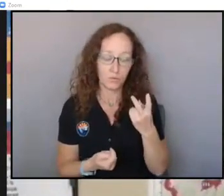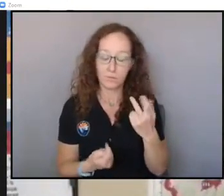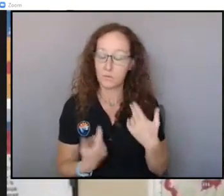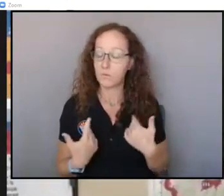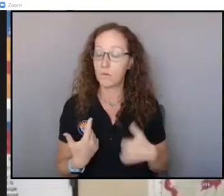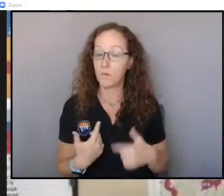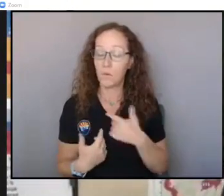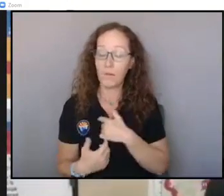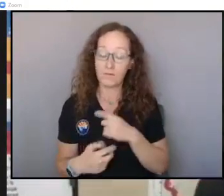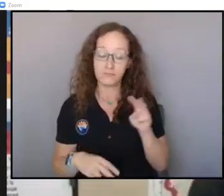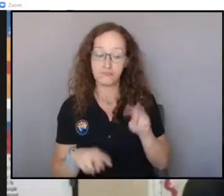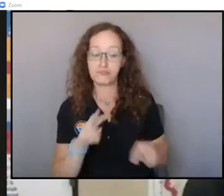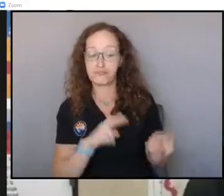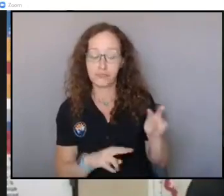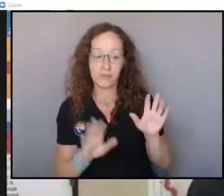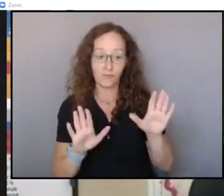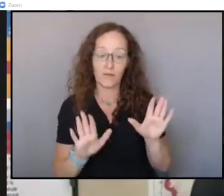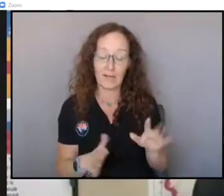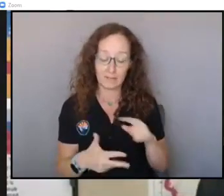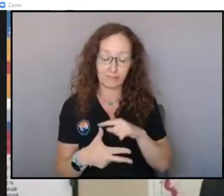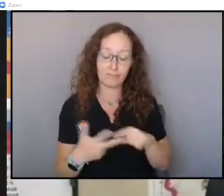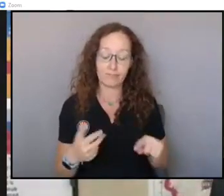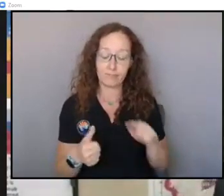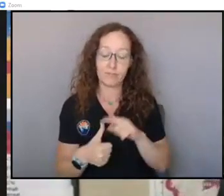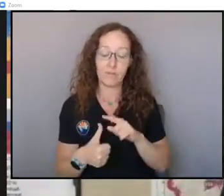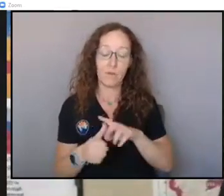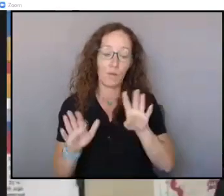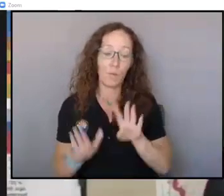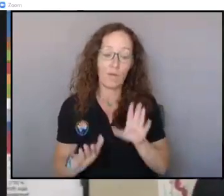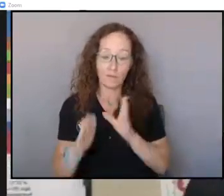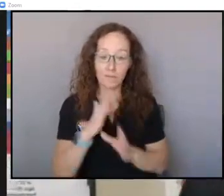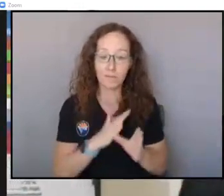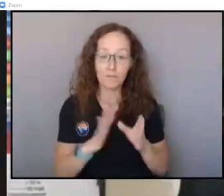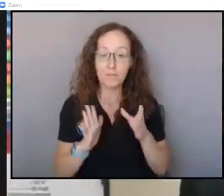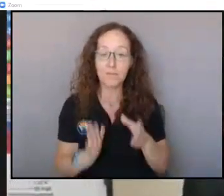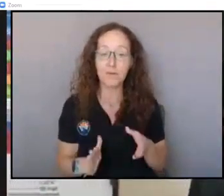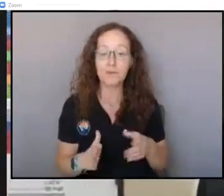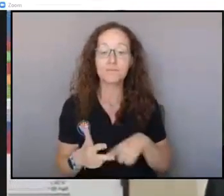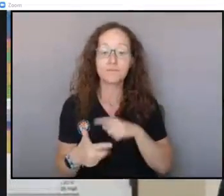FROM STEVE WITH FIRE BEHAVIOR, IS OUR FIREFIGHTERS HAVE BEEN ABLE TO KEEP THIS FIRE IN THE CURRENT FOOTPRINT